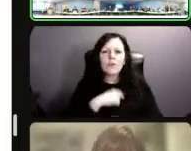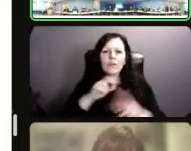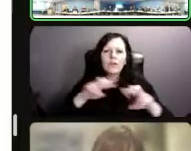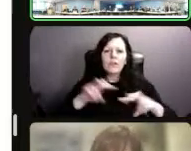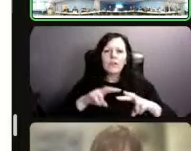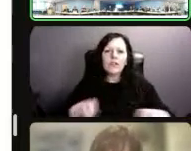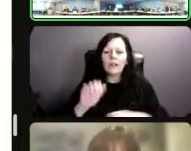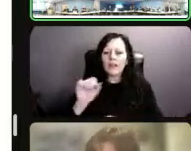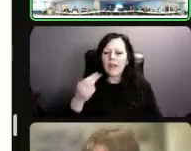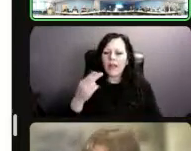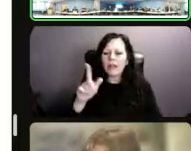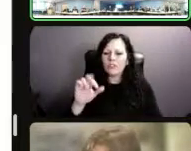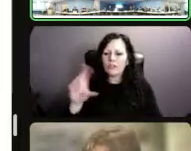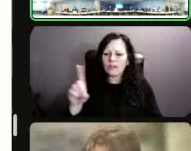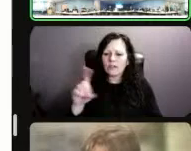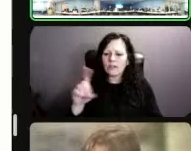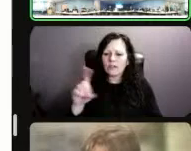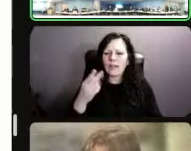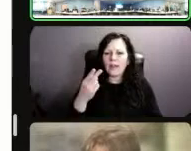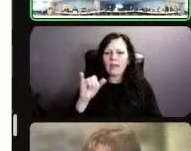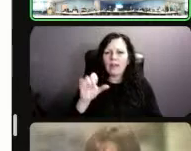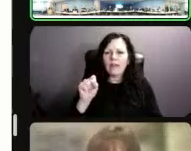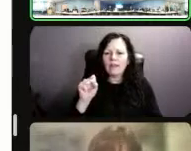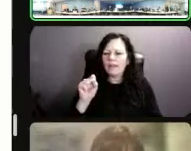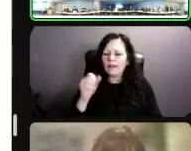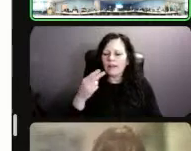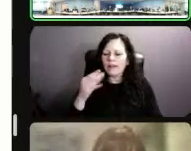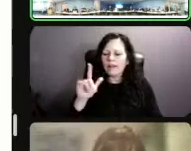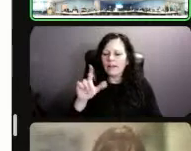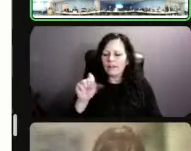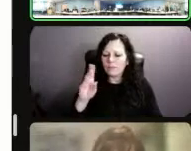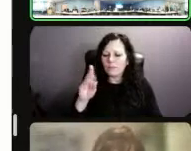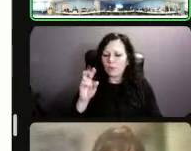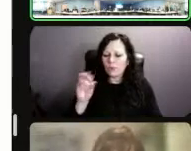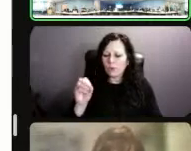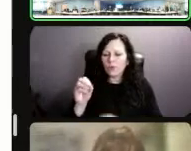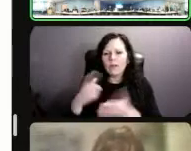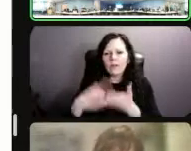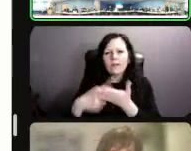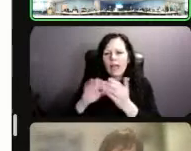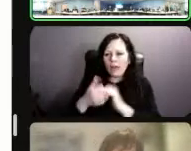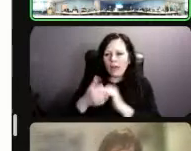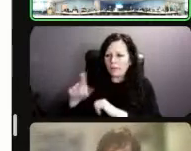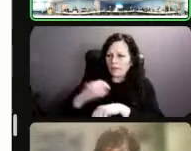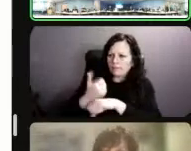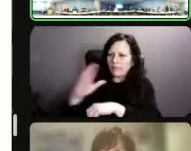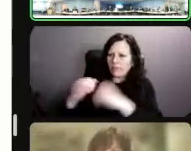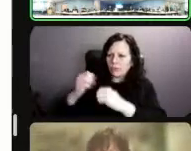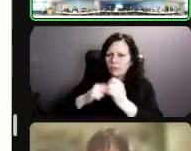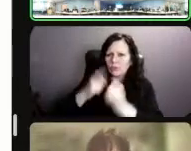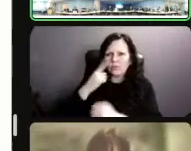RESEARCH INTO THESE THINGS. YEAH.